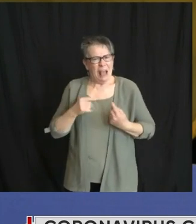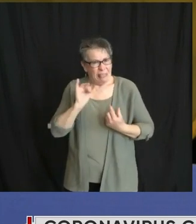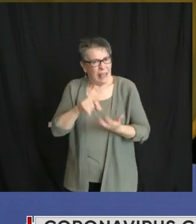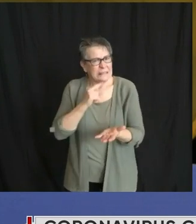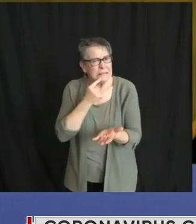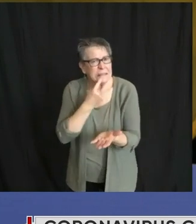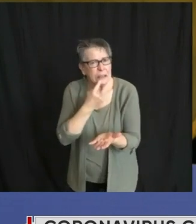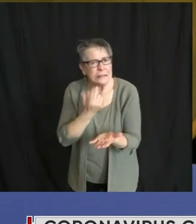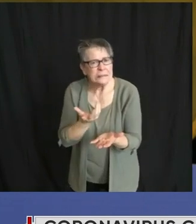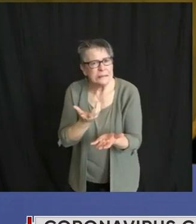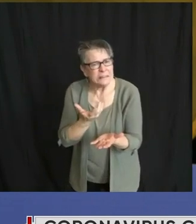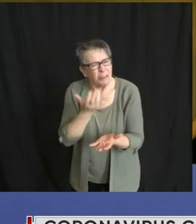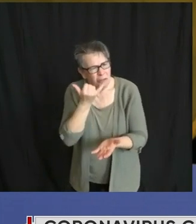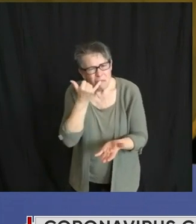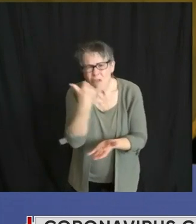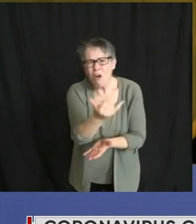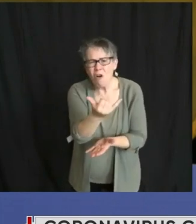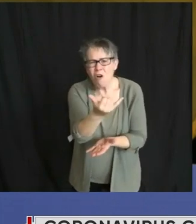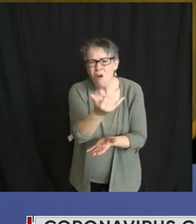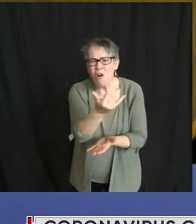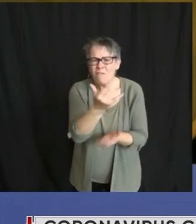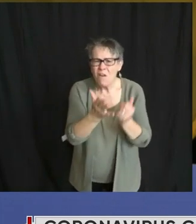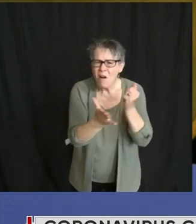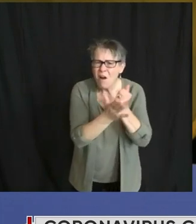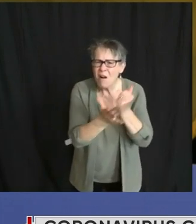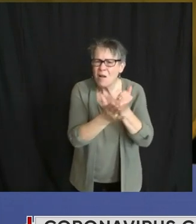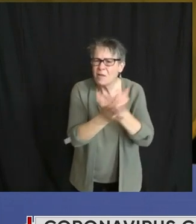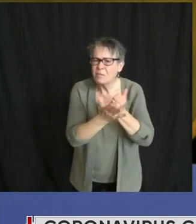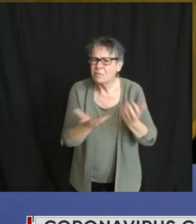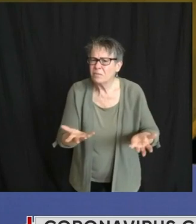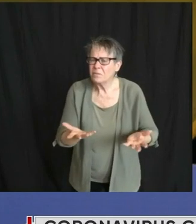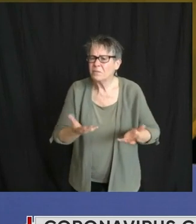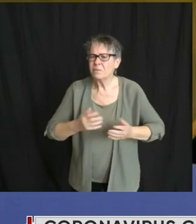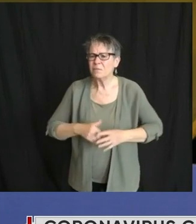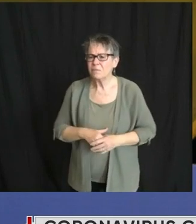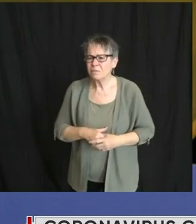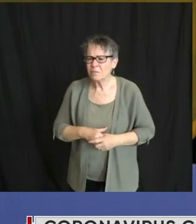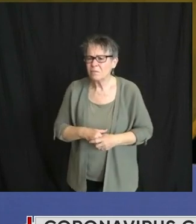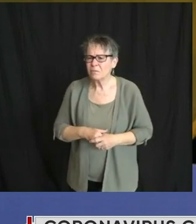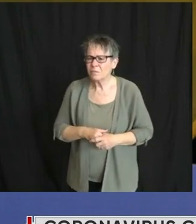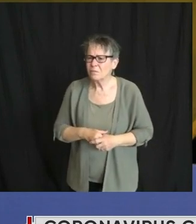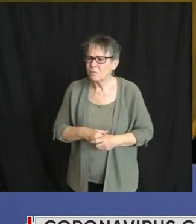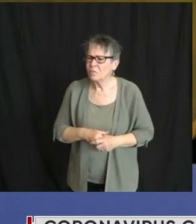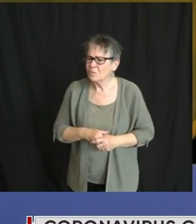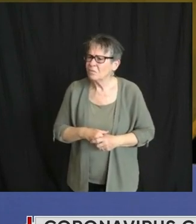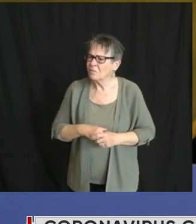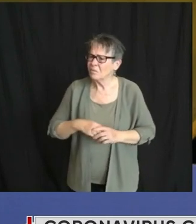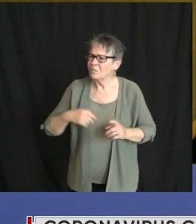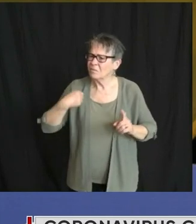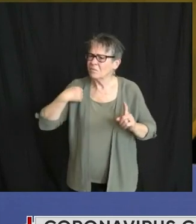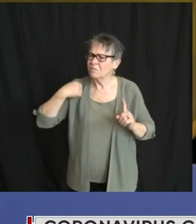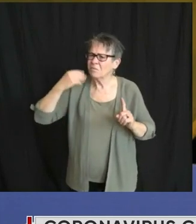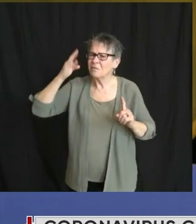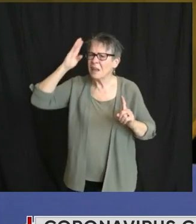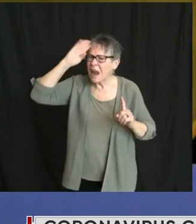AND TO ACT UPON.